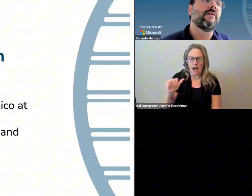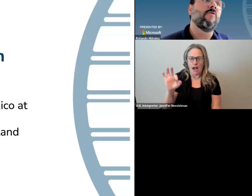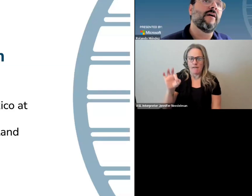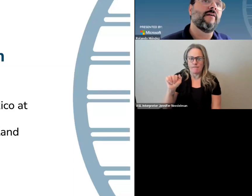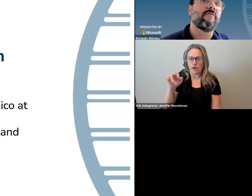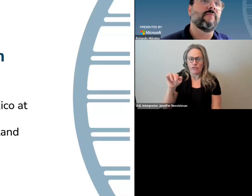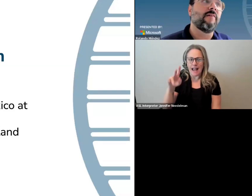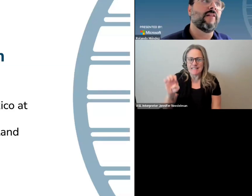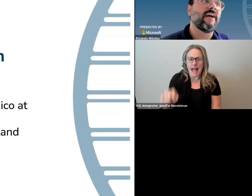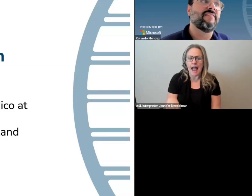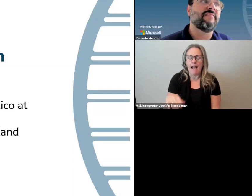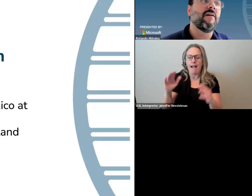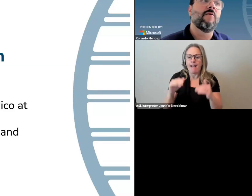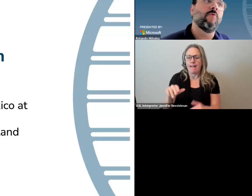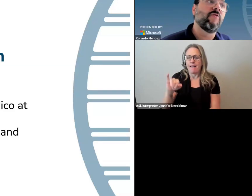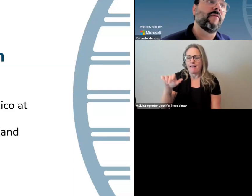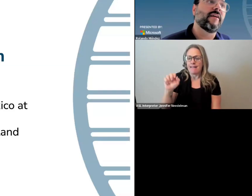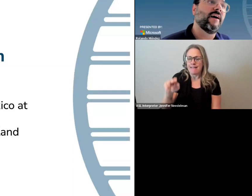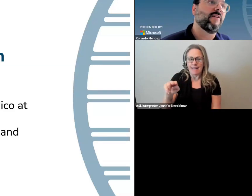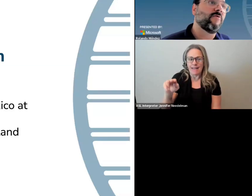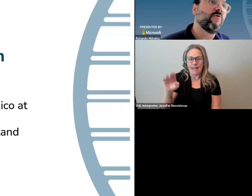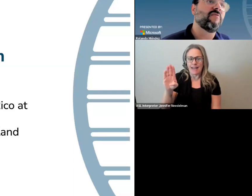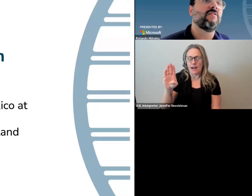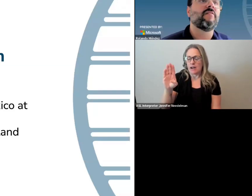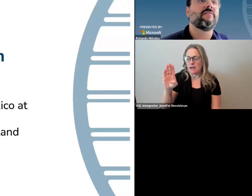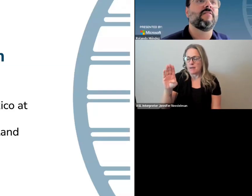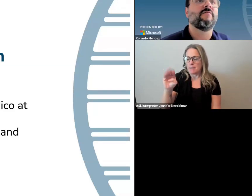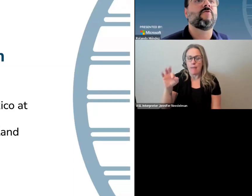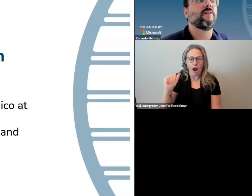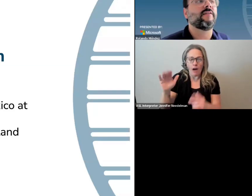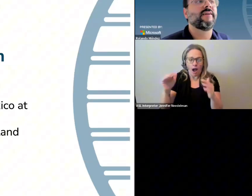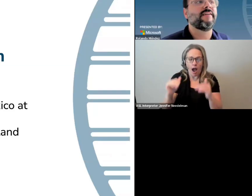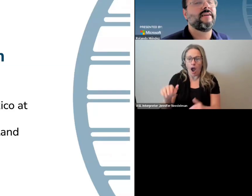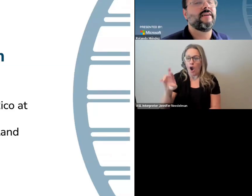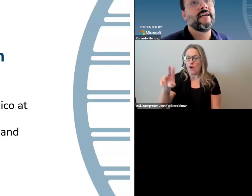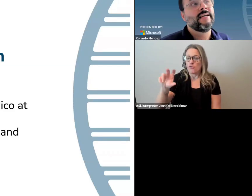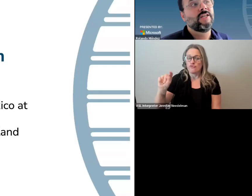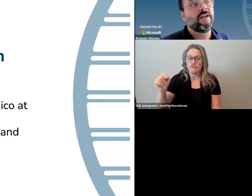Ian O'Bara from Level Access, Ruth Mercado-Cruz from University of Puerto Rico at Cayey,